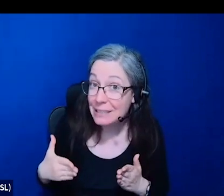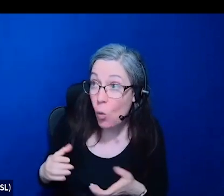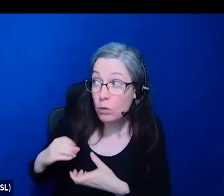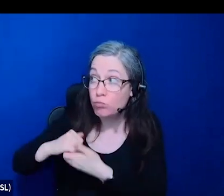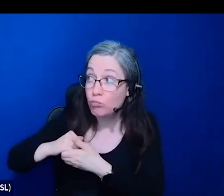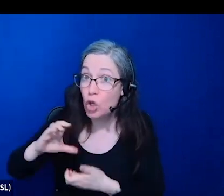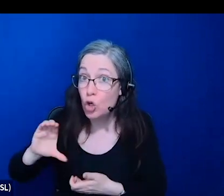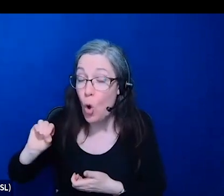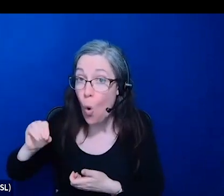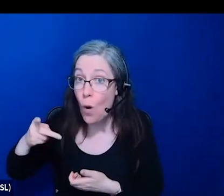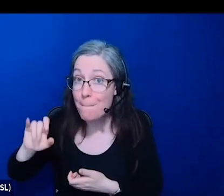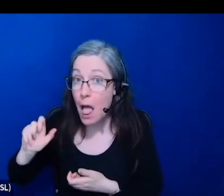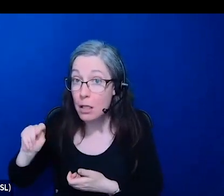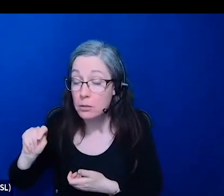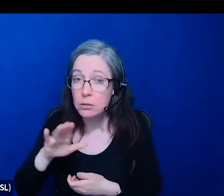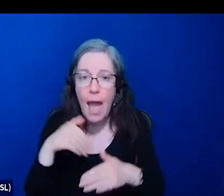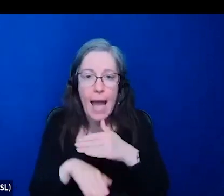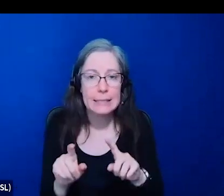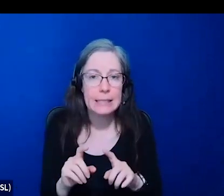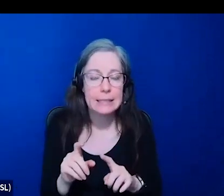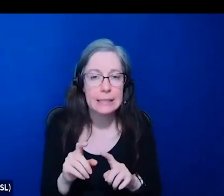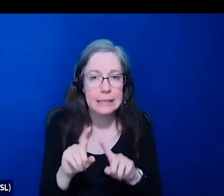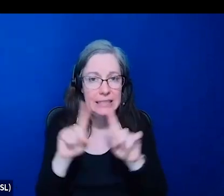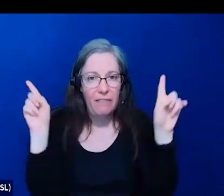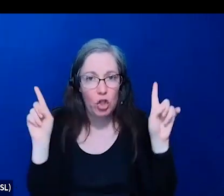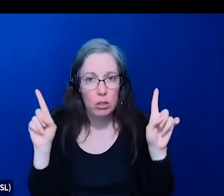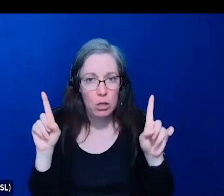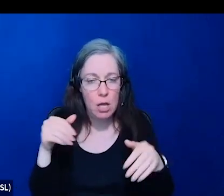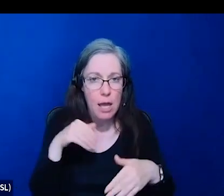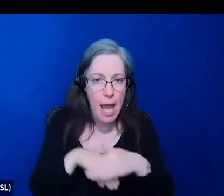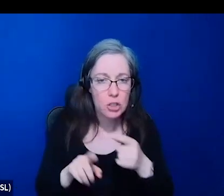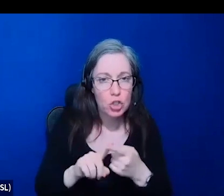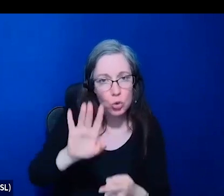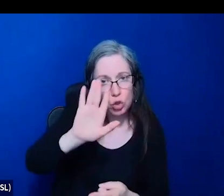to be different. It's not just access, it's access to your particular job.